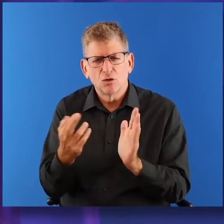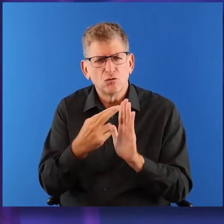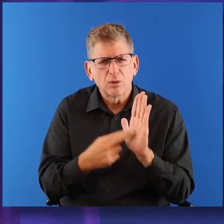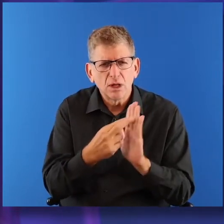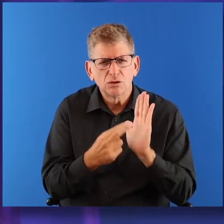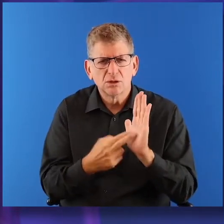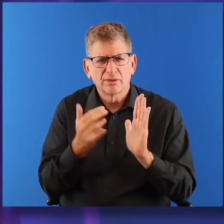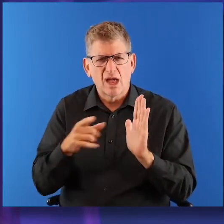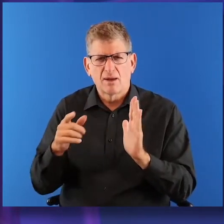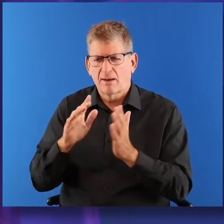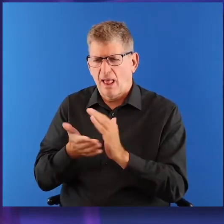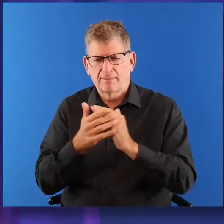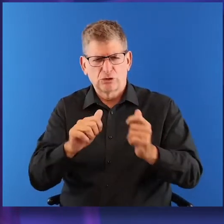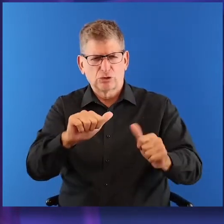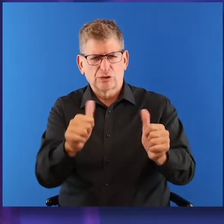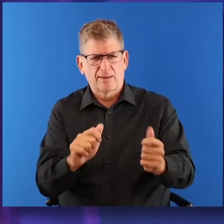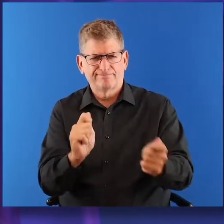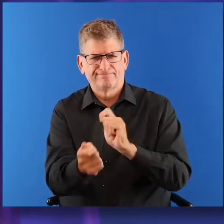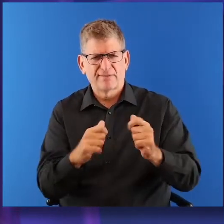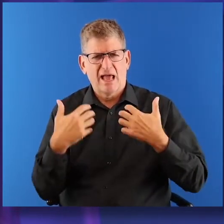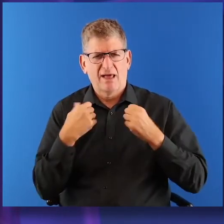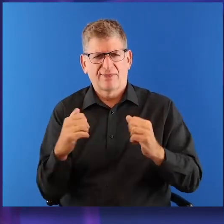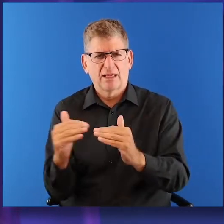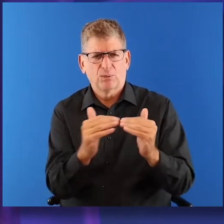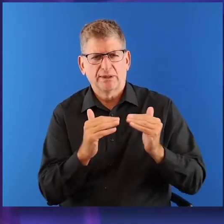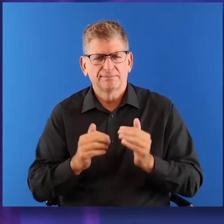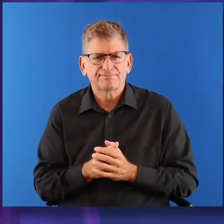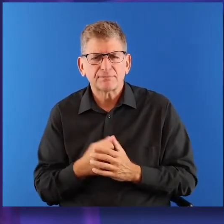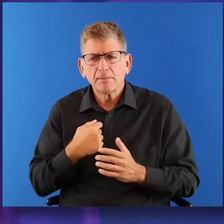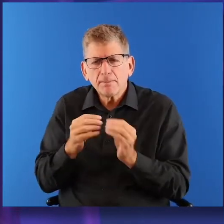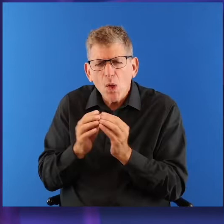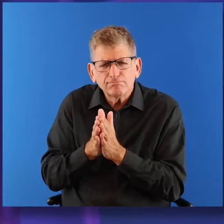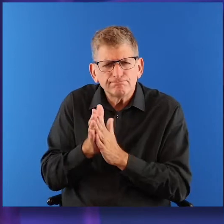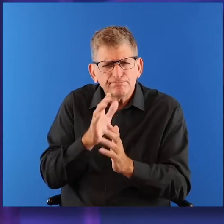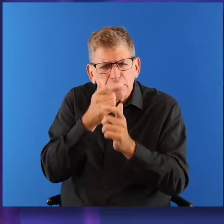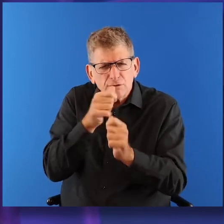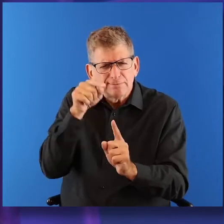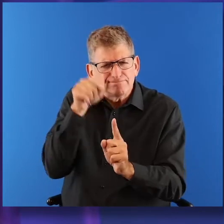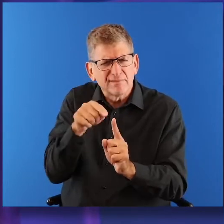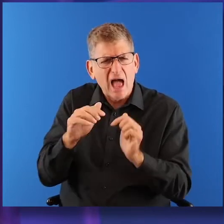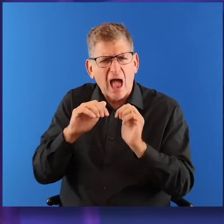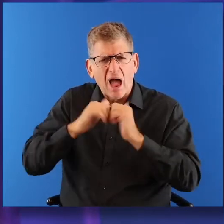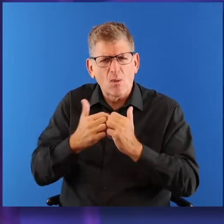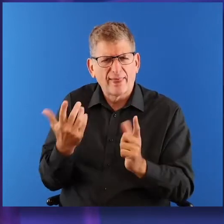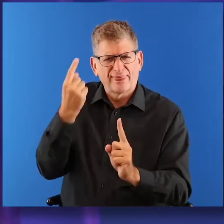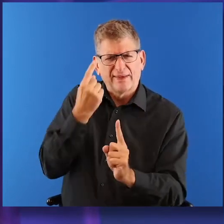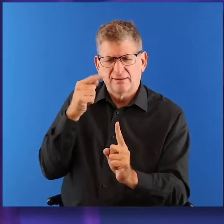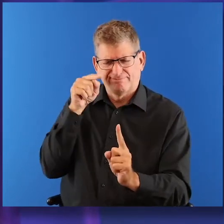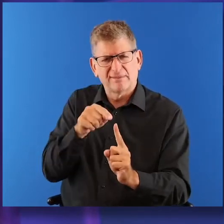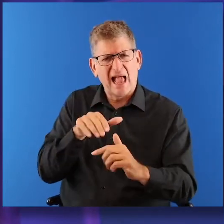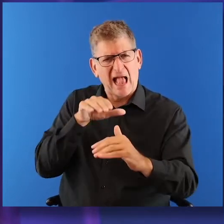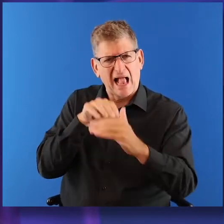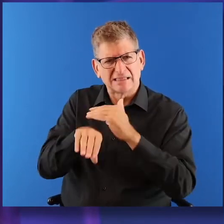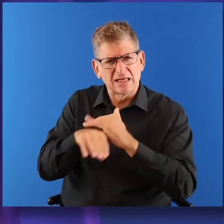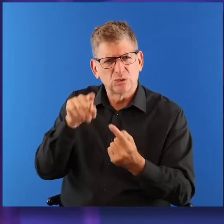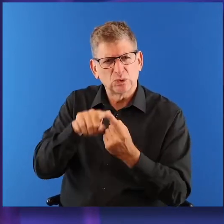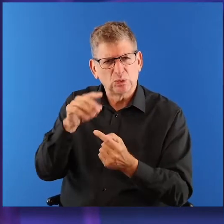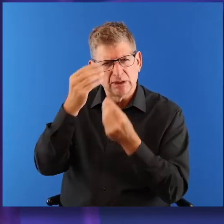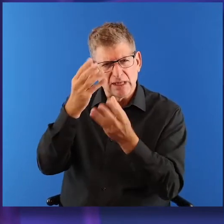about the access to data we now have knowing how, again, unequal the impact of COVID was like,